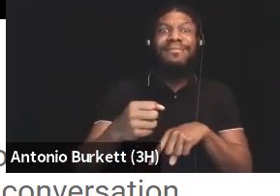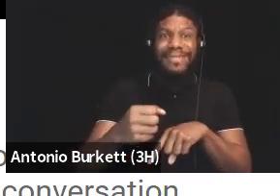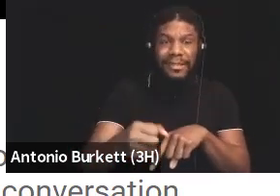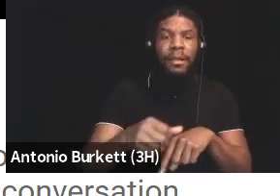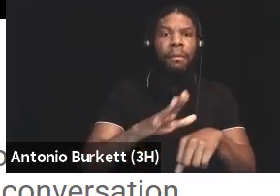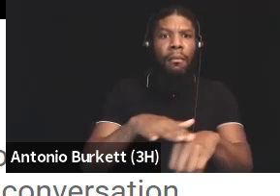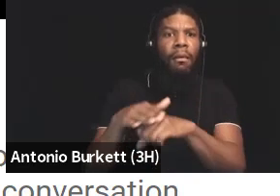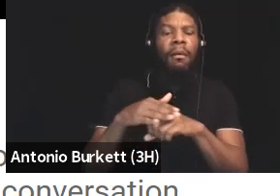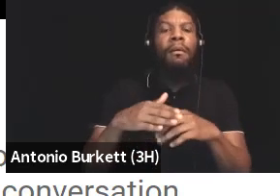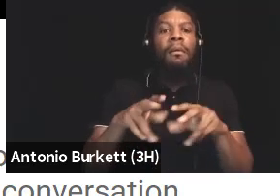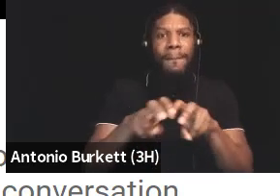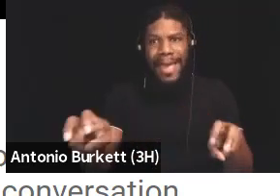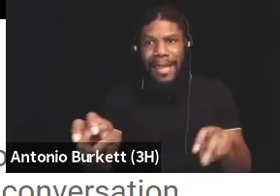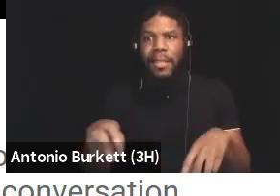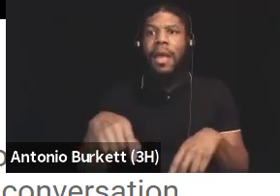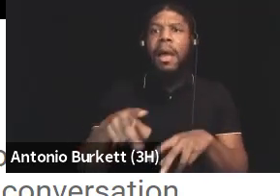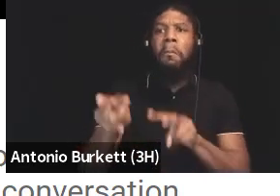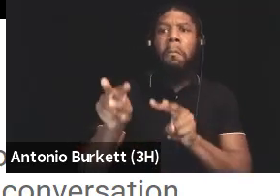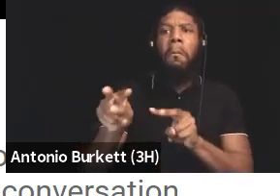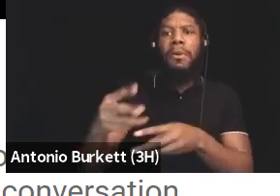chat and I don't see questions from the audience, but if anyone has a question,